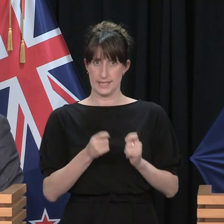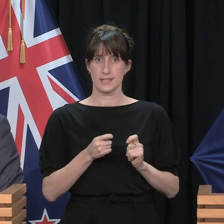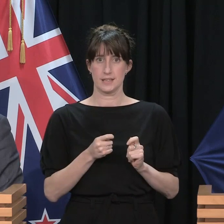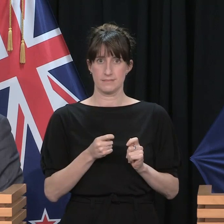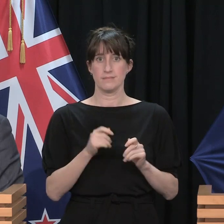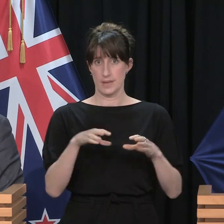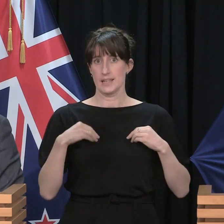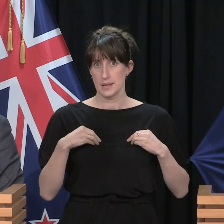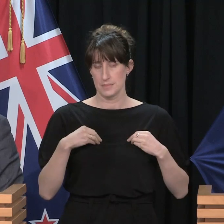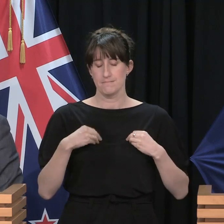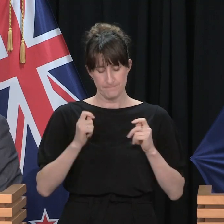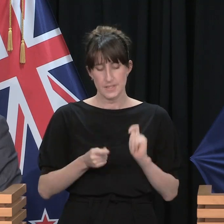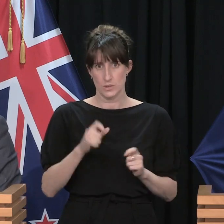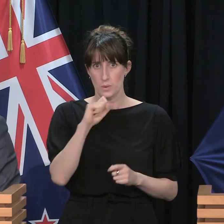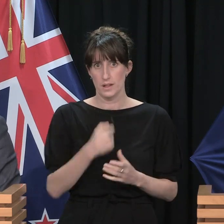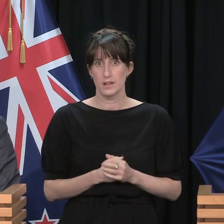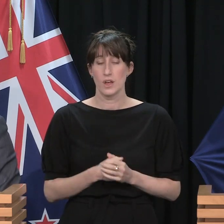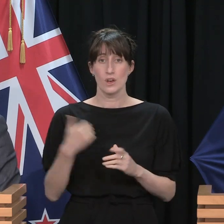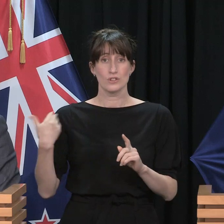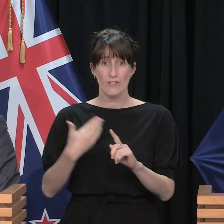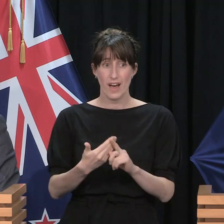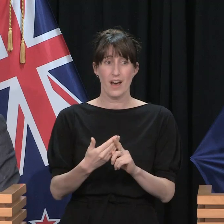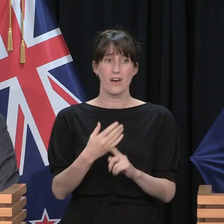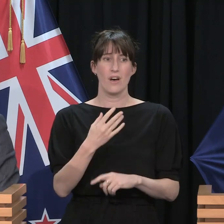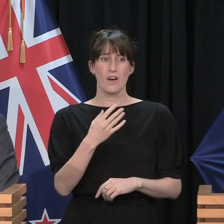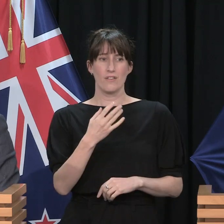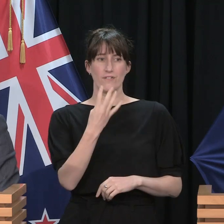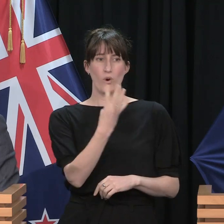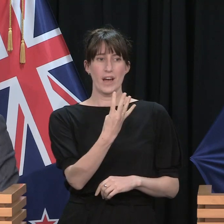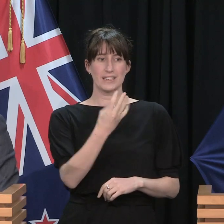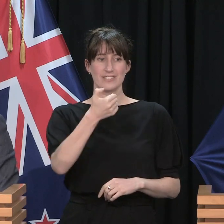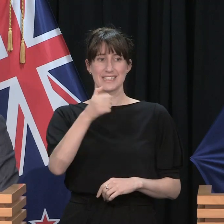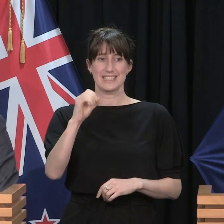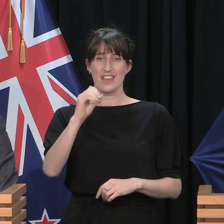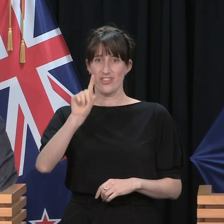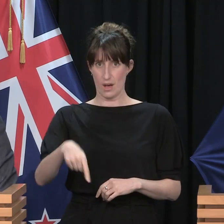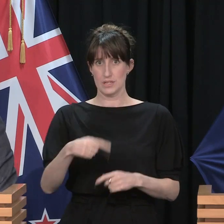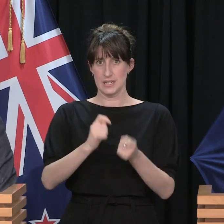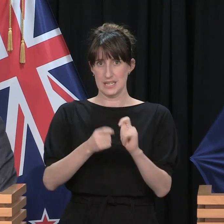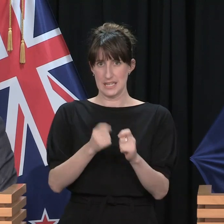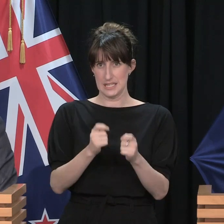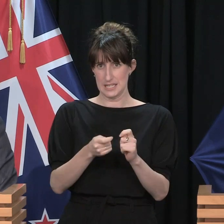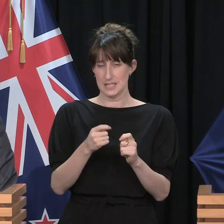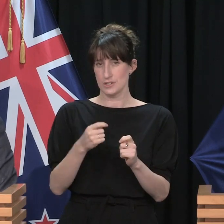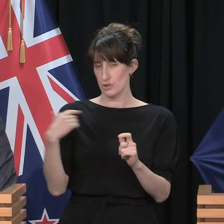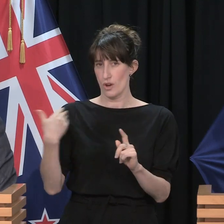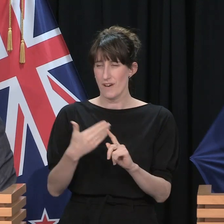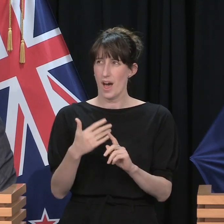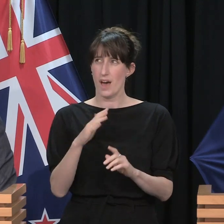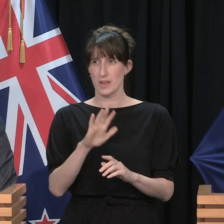say yes to that. So far, we've had 460,000 tests taken in New